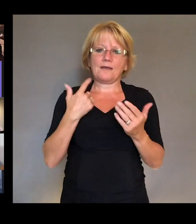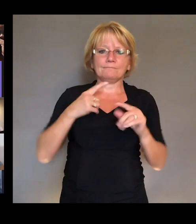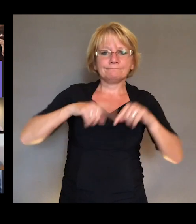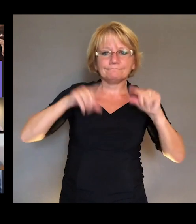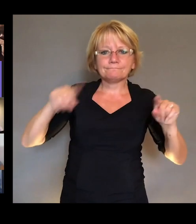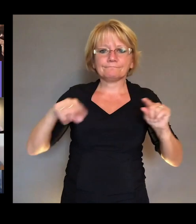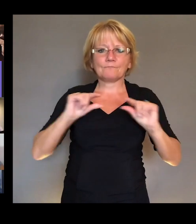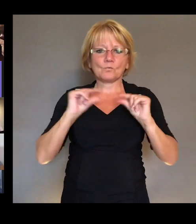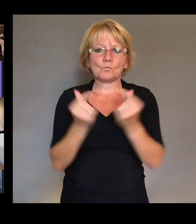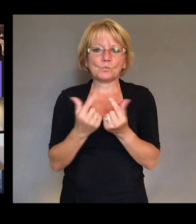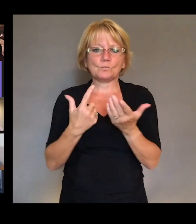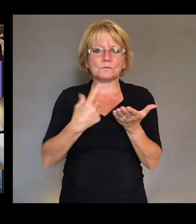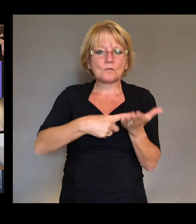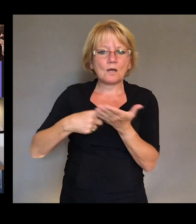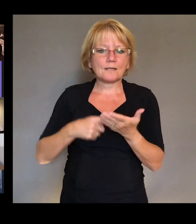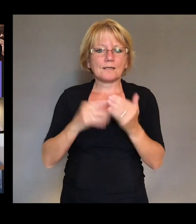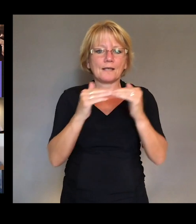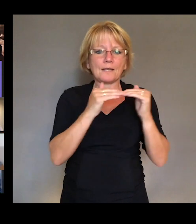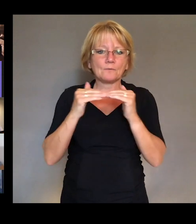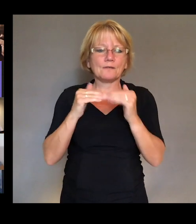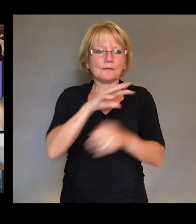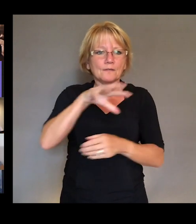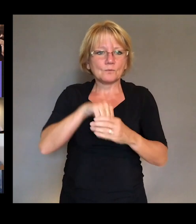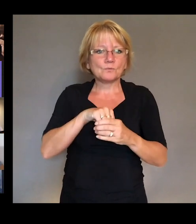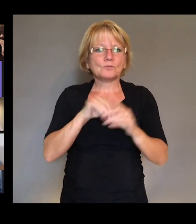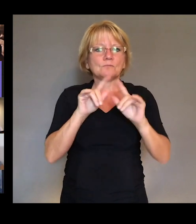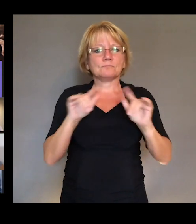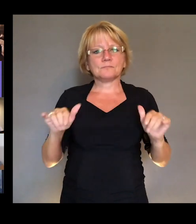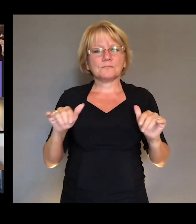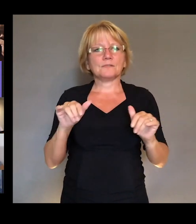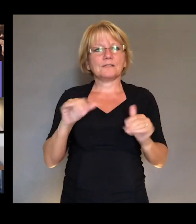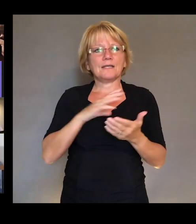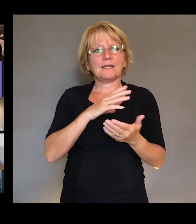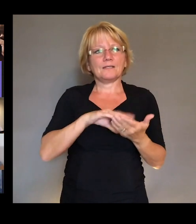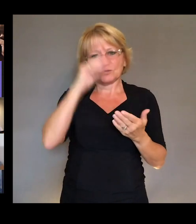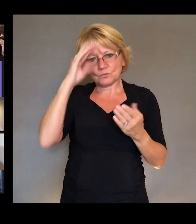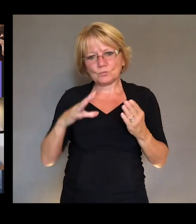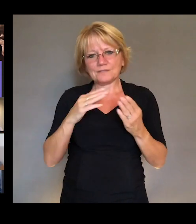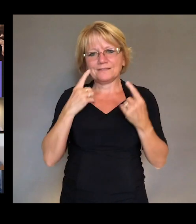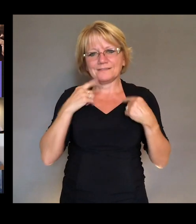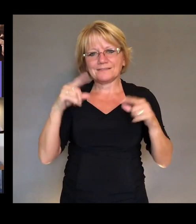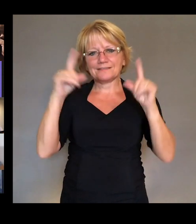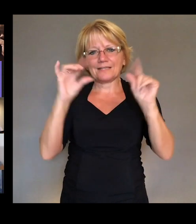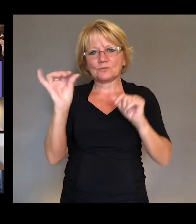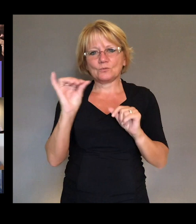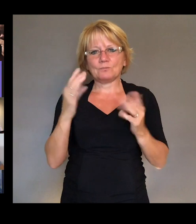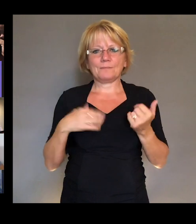talking about, you know, issues of equity and inclusion. And oftentimes students success gets said there. And, you know, we talk about an incident